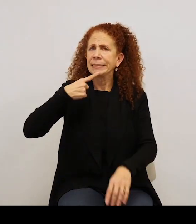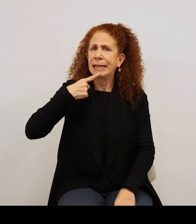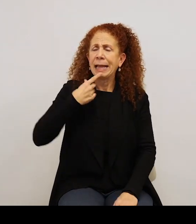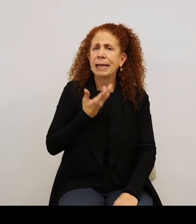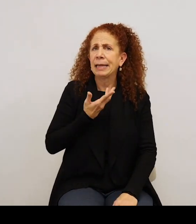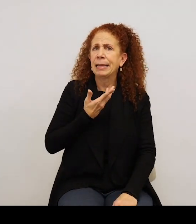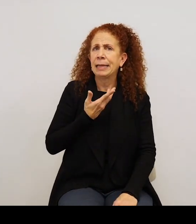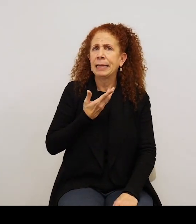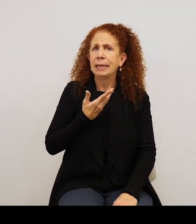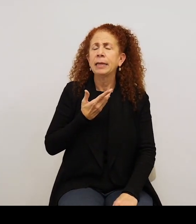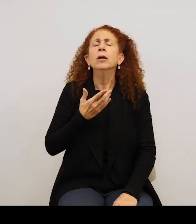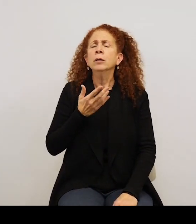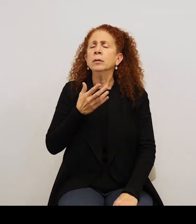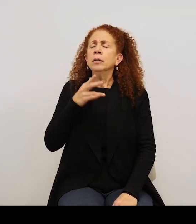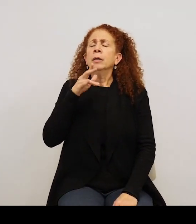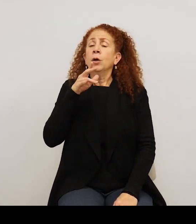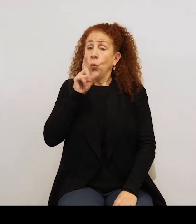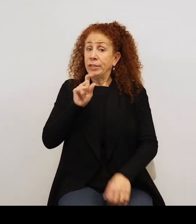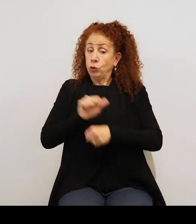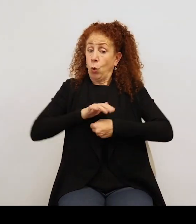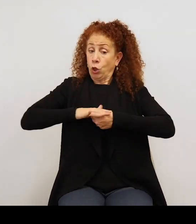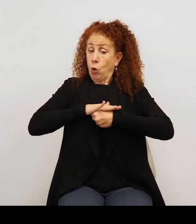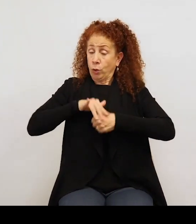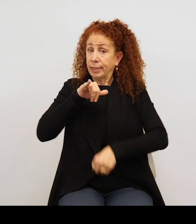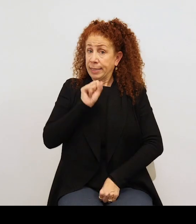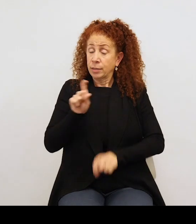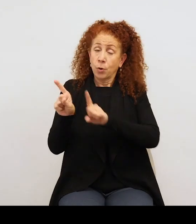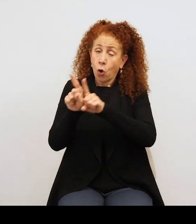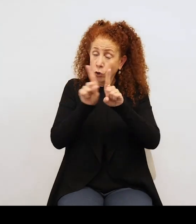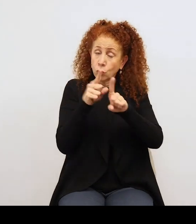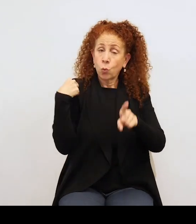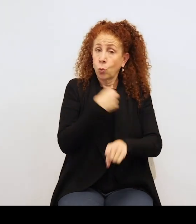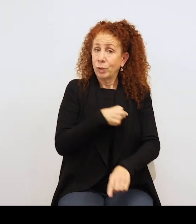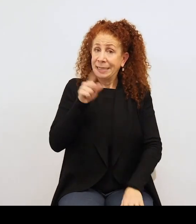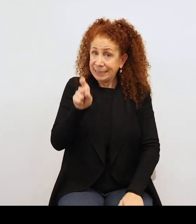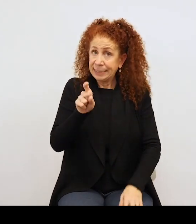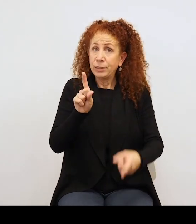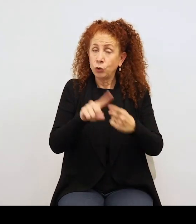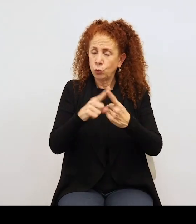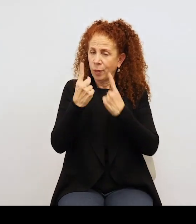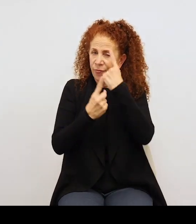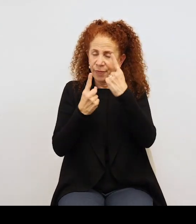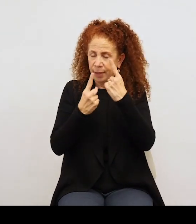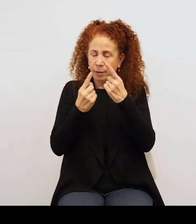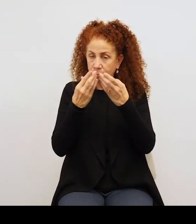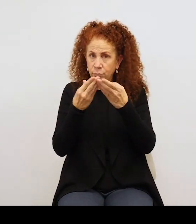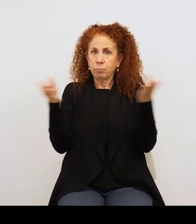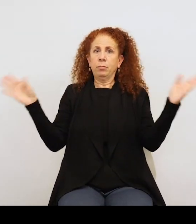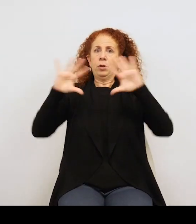we need to work very locally, but we also need to think globally.